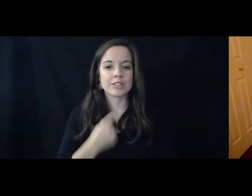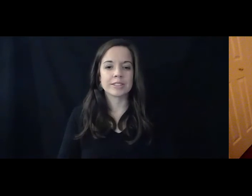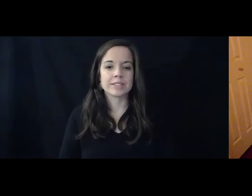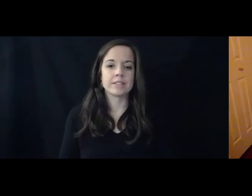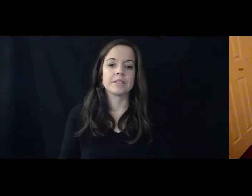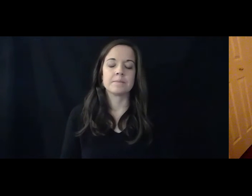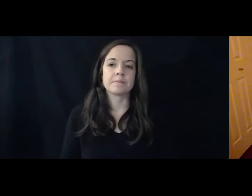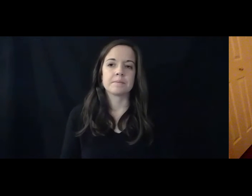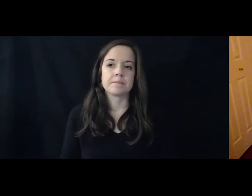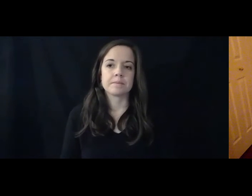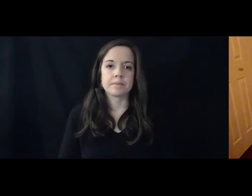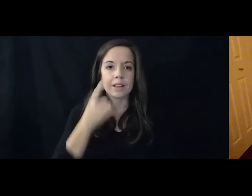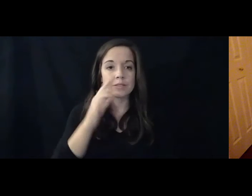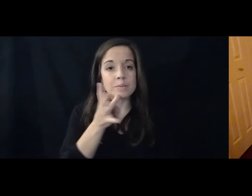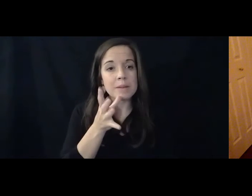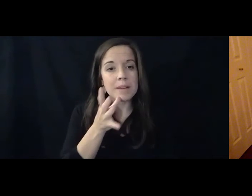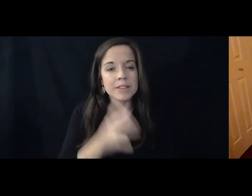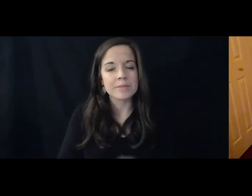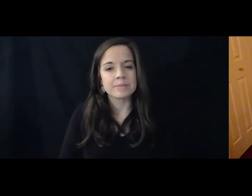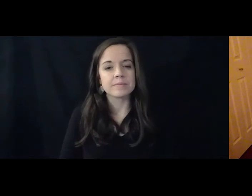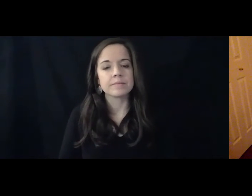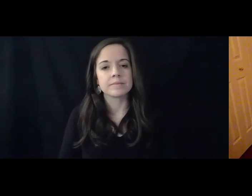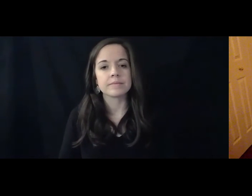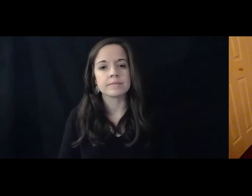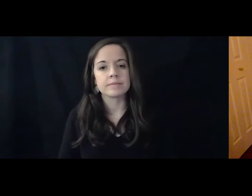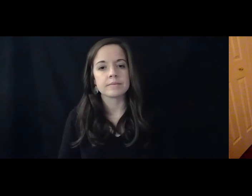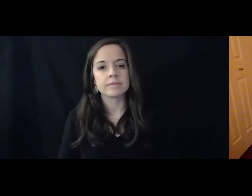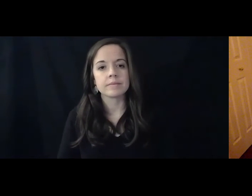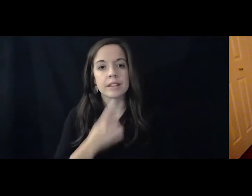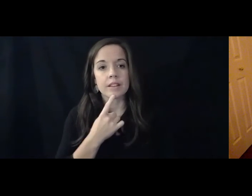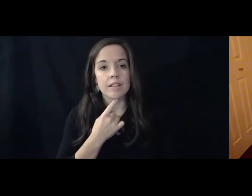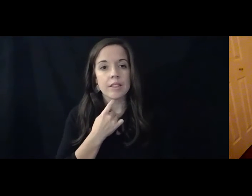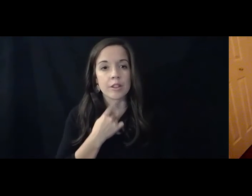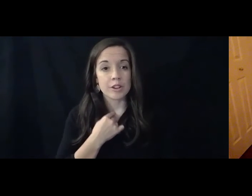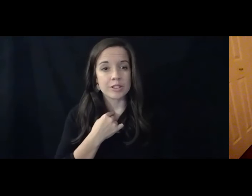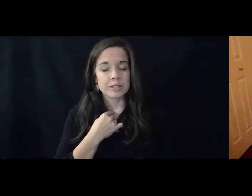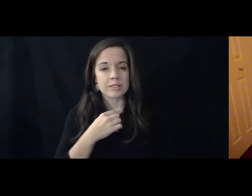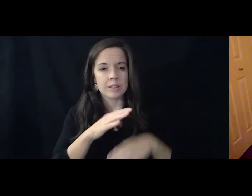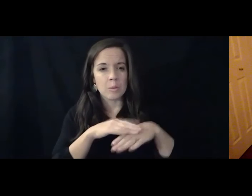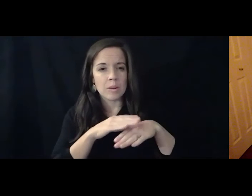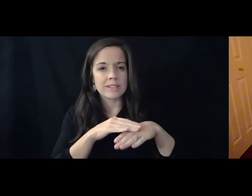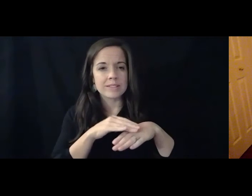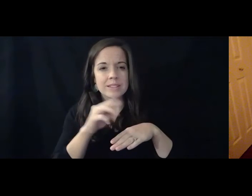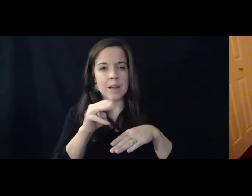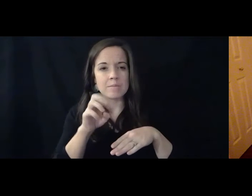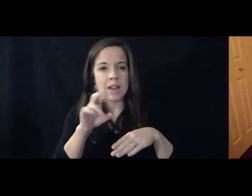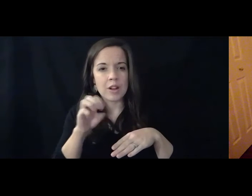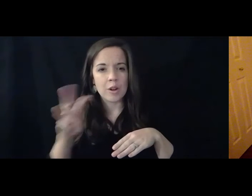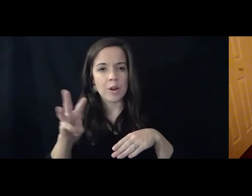It’s for my mother. Thirst. Mornings of marrow and oolong oiled mother-of-pearl from too much milk.